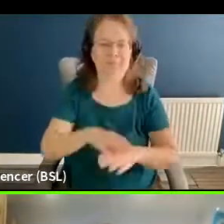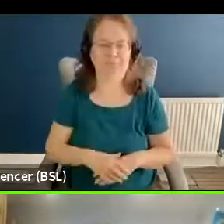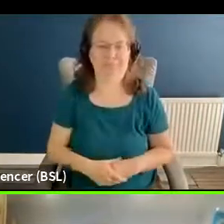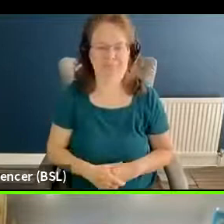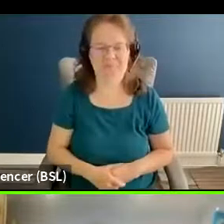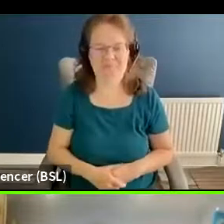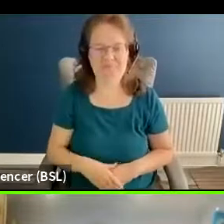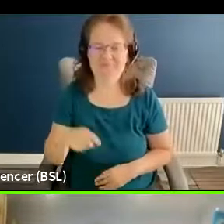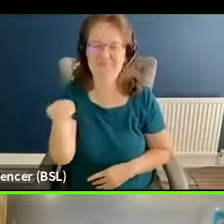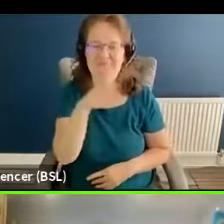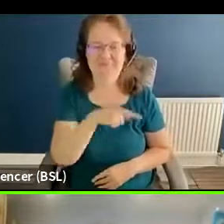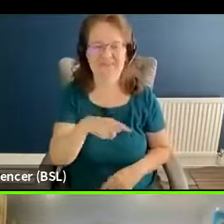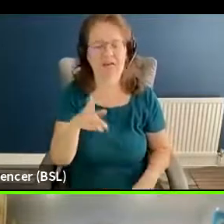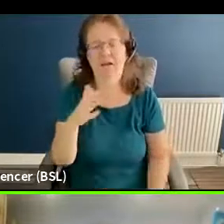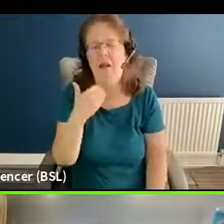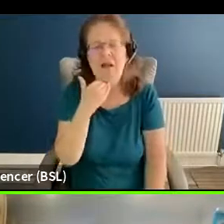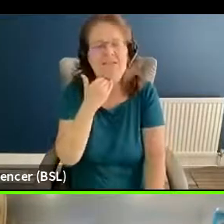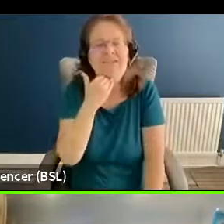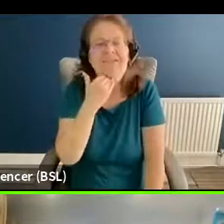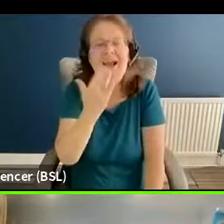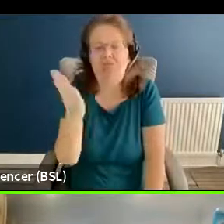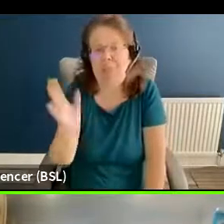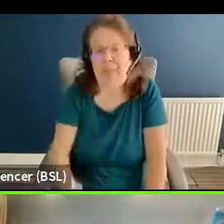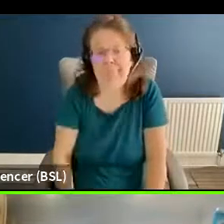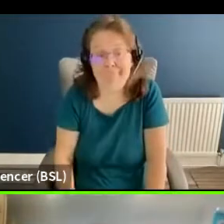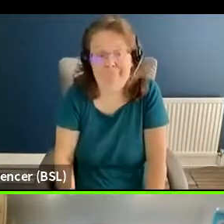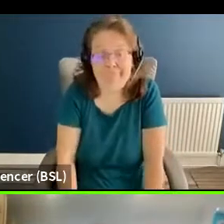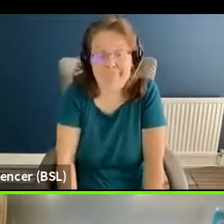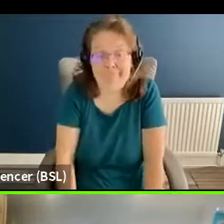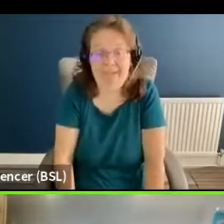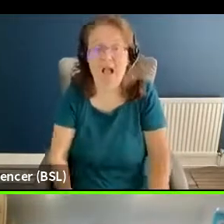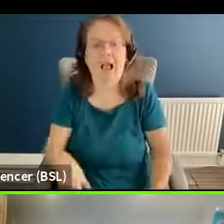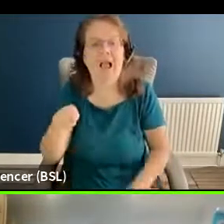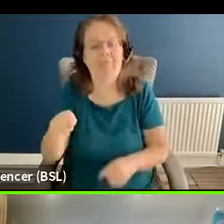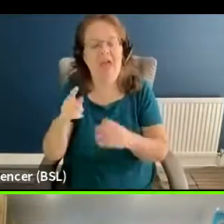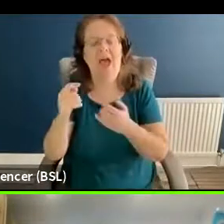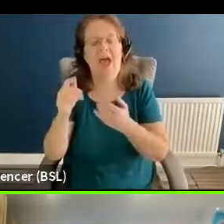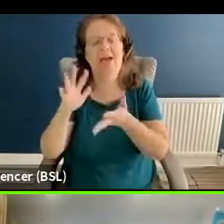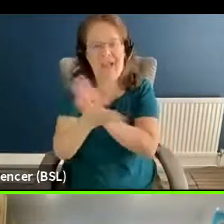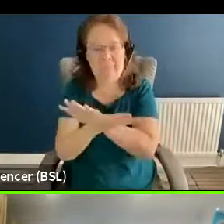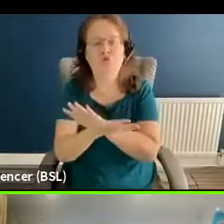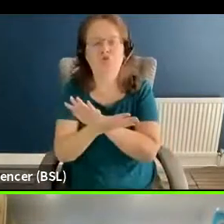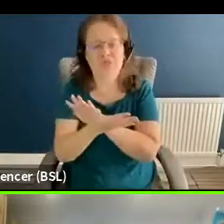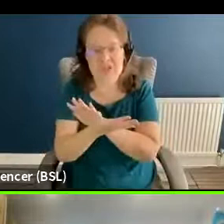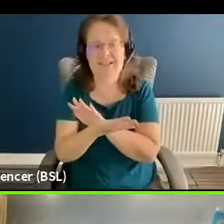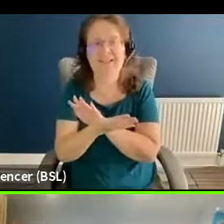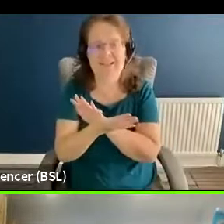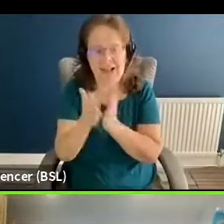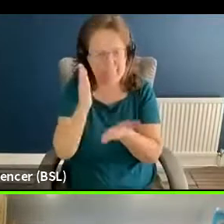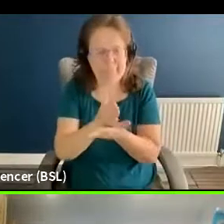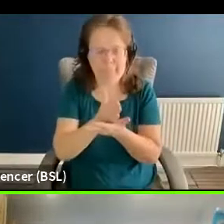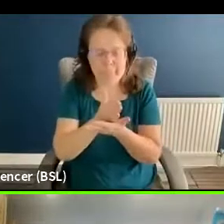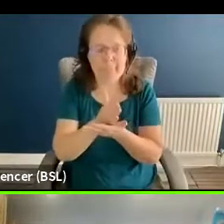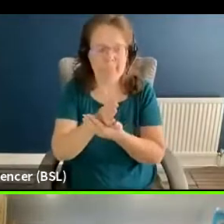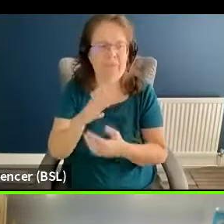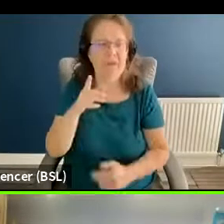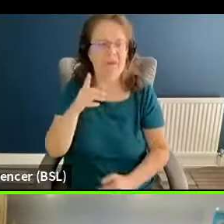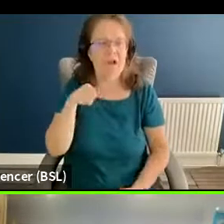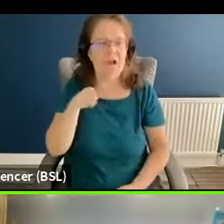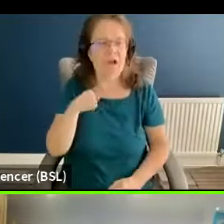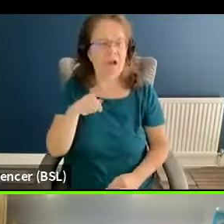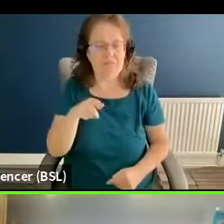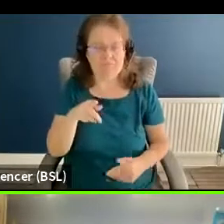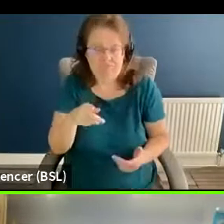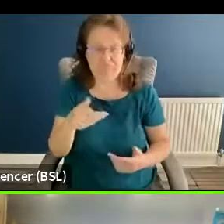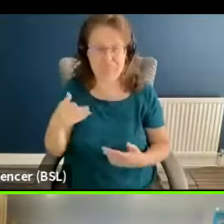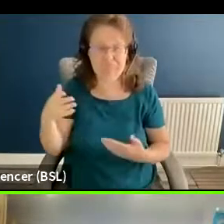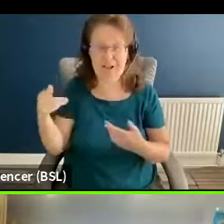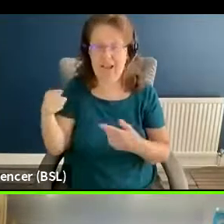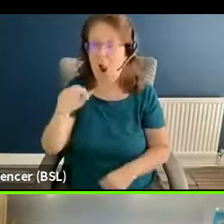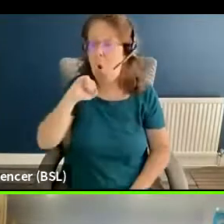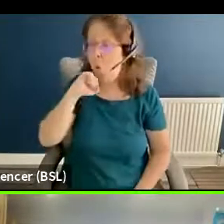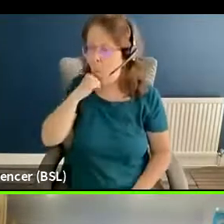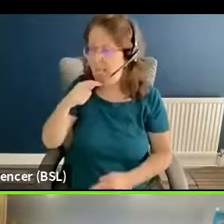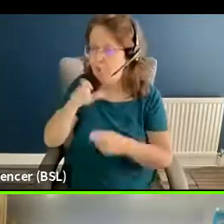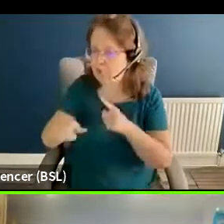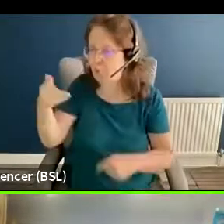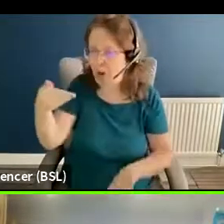These things are terrible. And they're damaging. Cause they don't do what they say they do. They